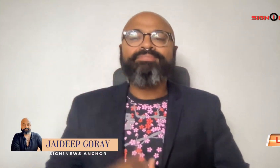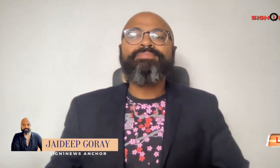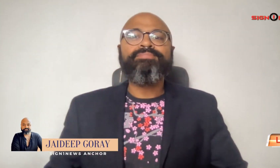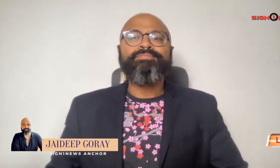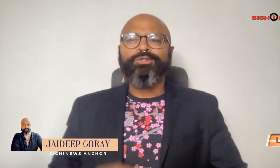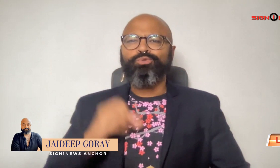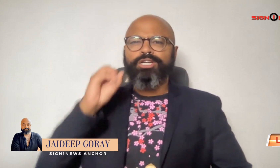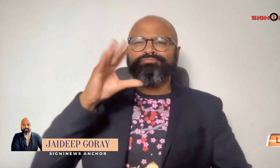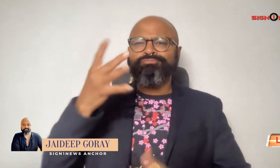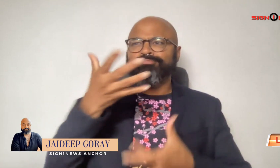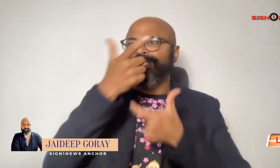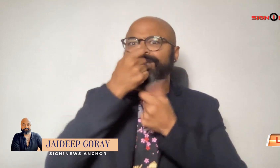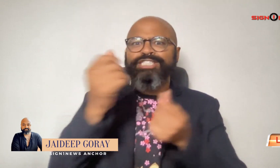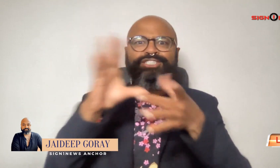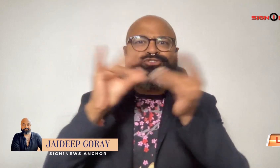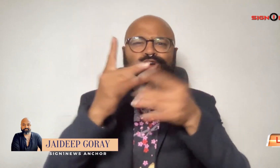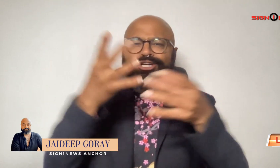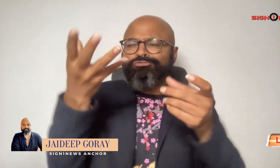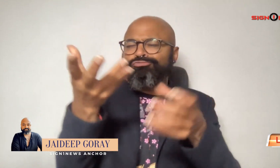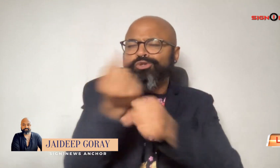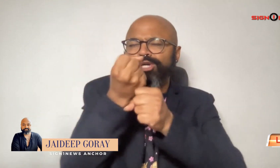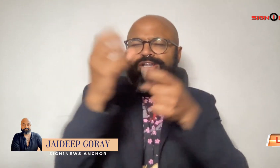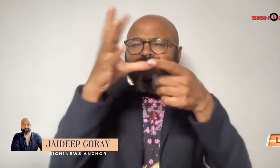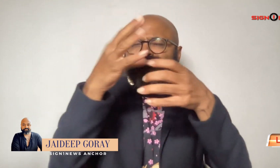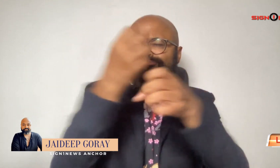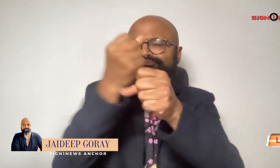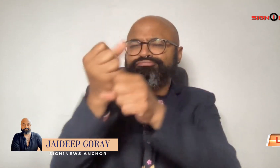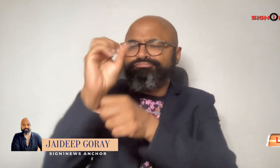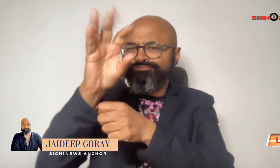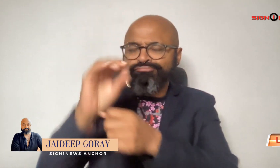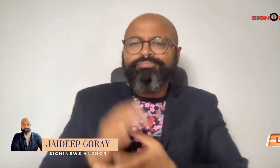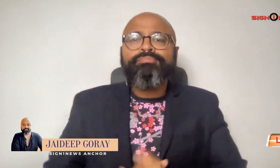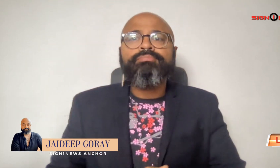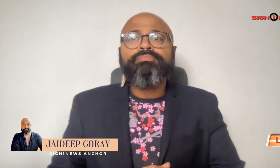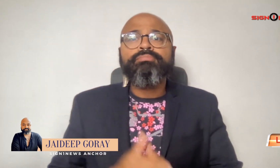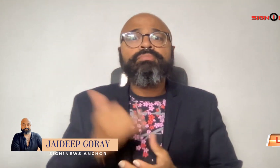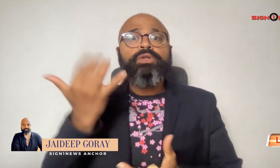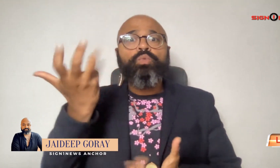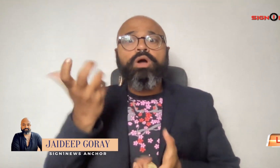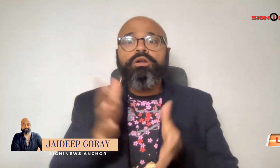stories making headlines today if you post an interesting comment about this update we